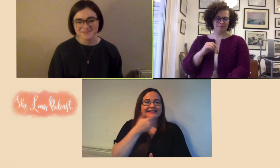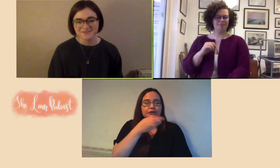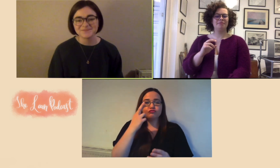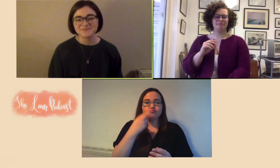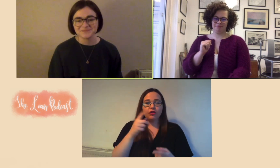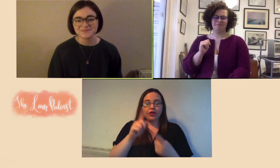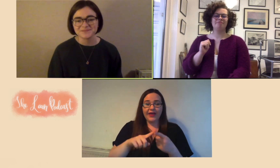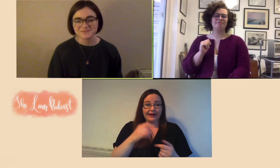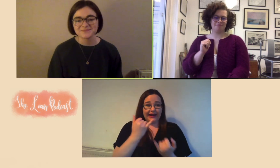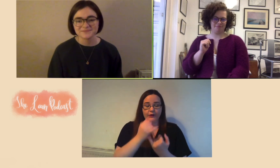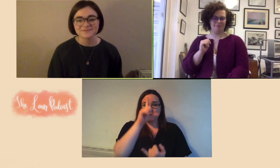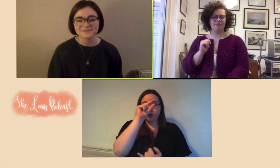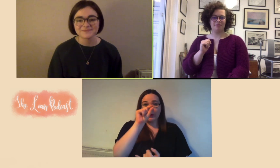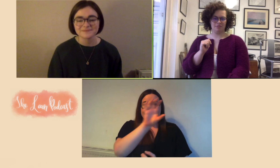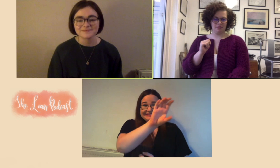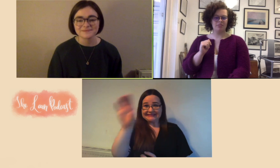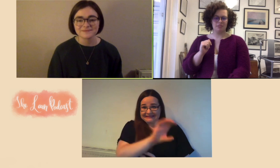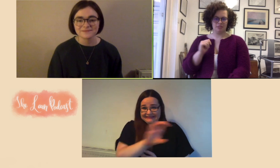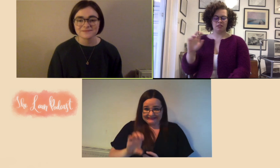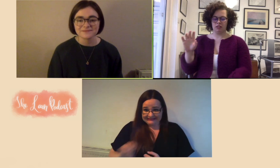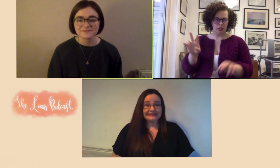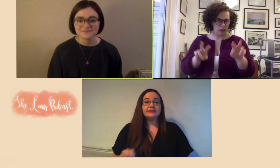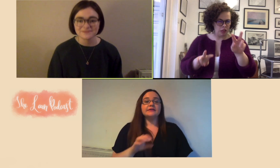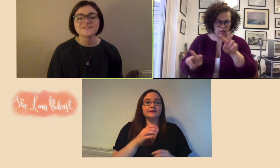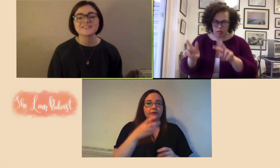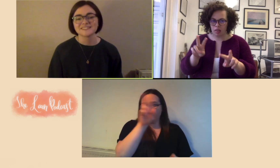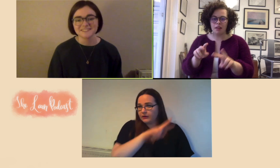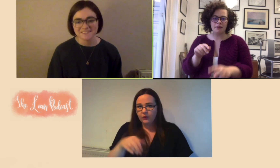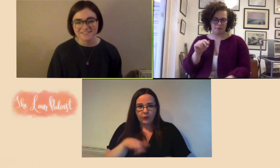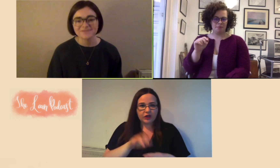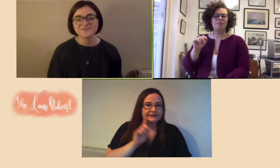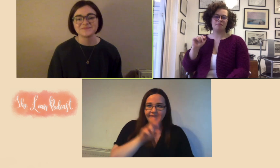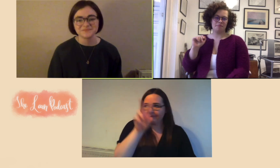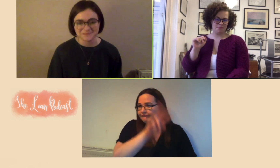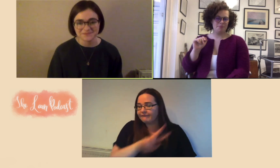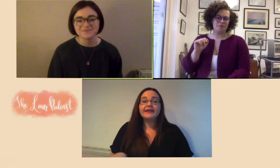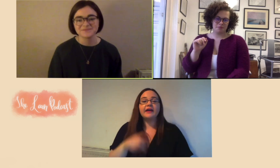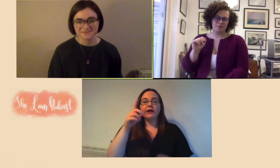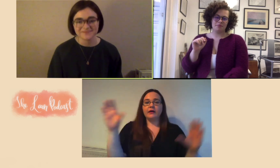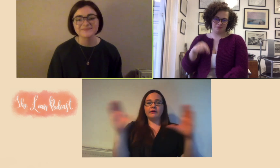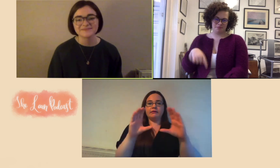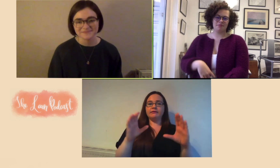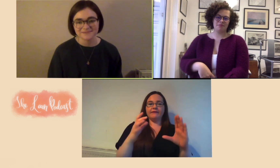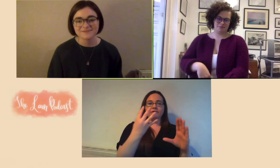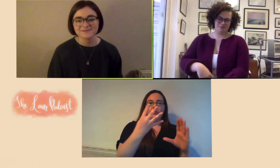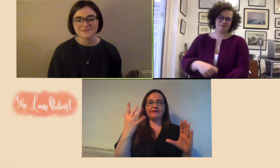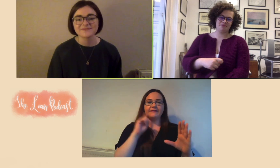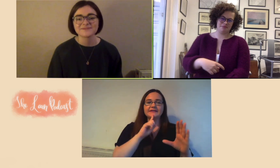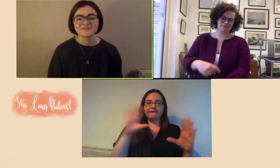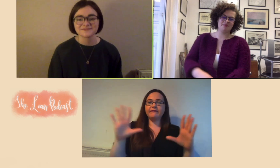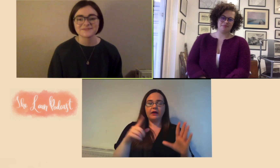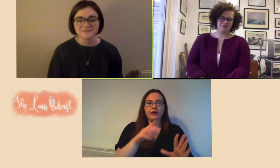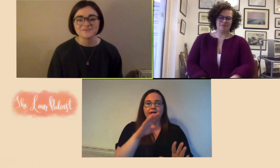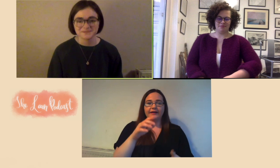But I kind of later realized that for an interpreter, they need to be able to recognize kind of who's signing back to them quicker.